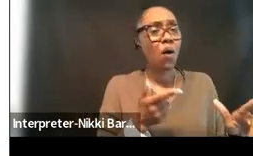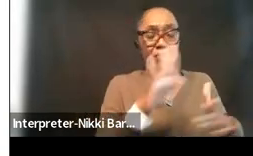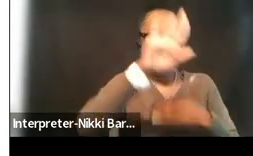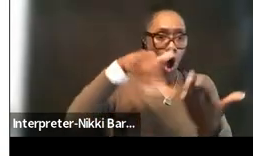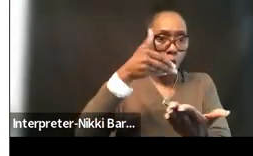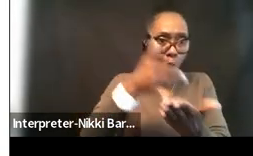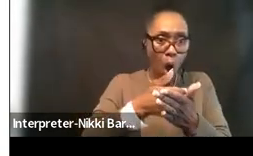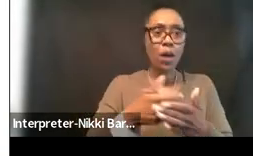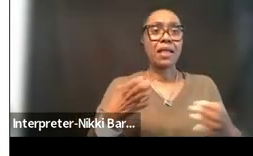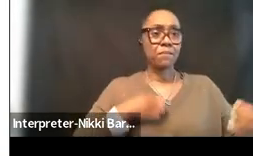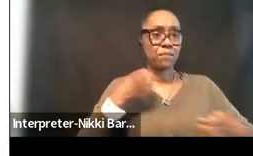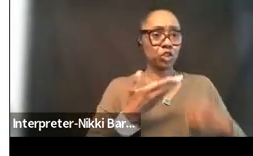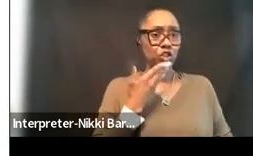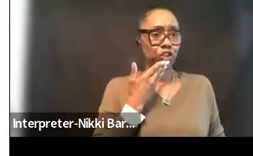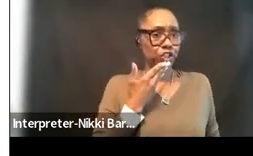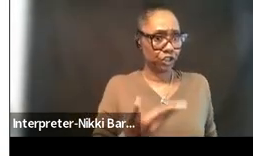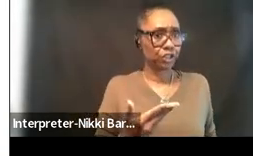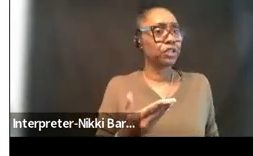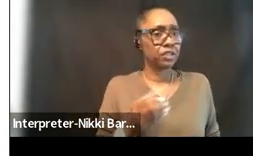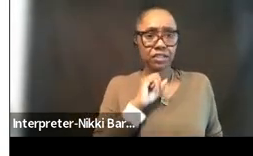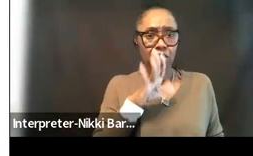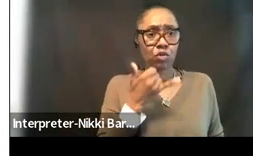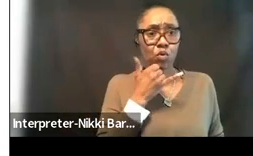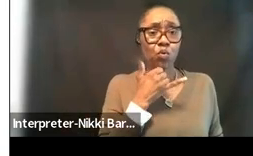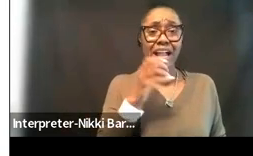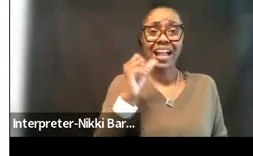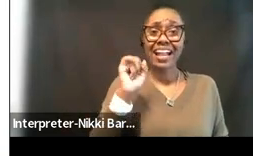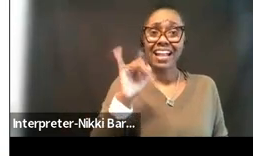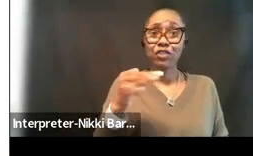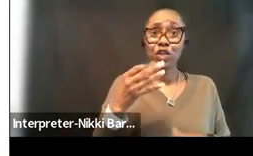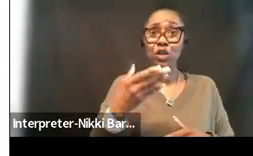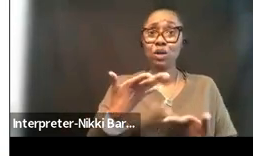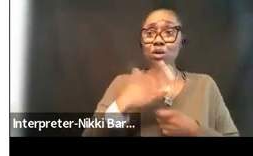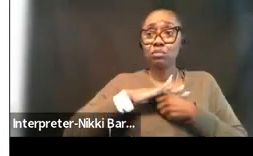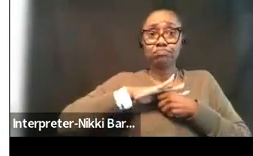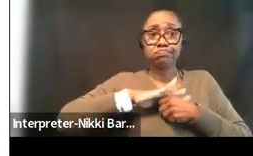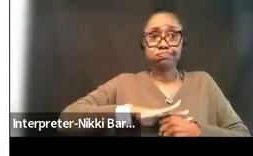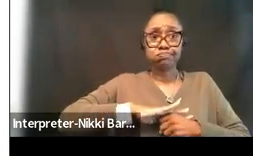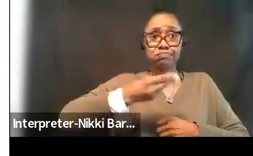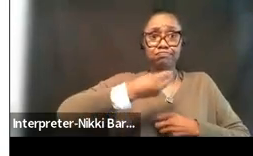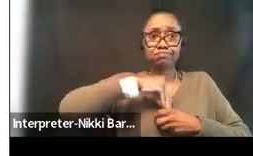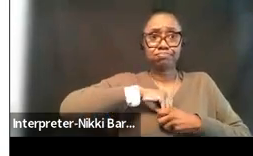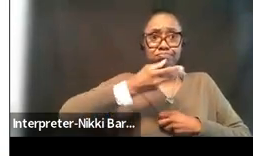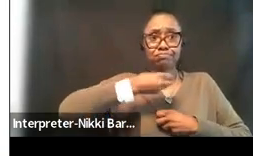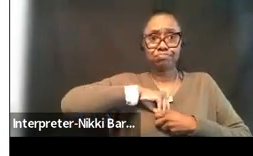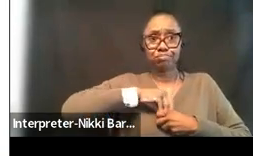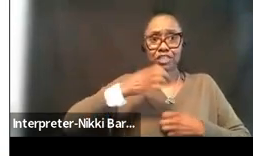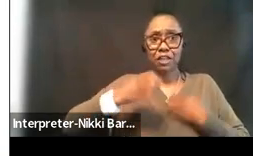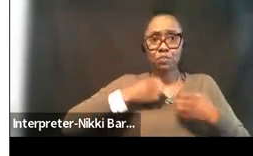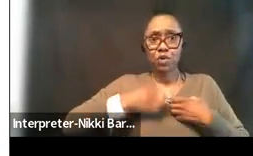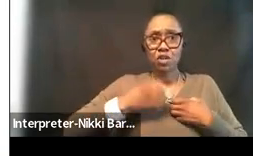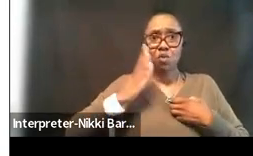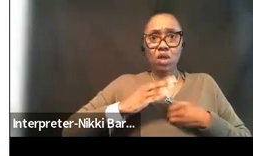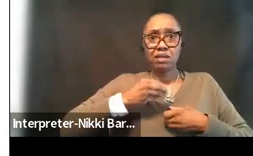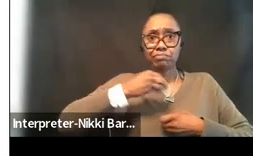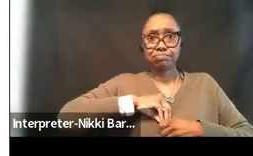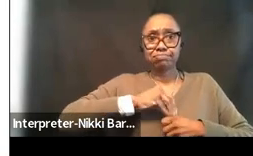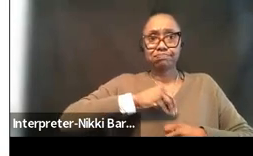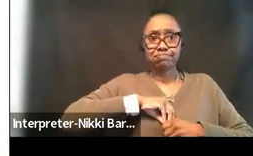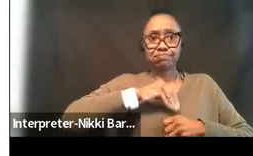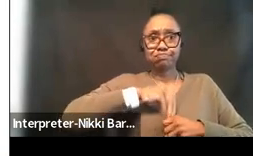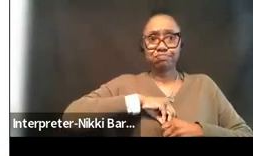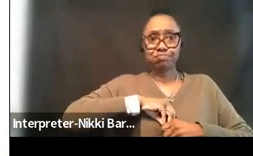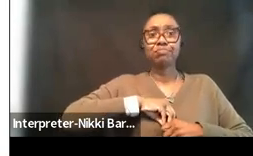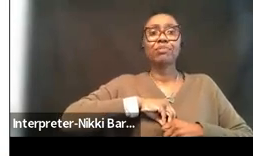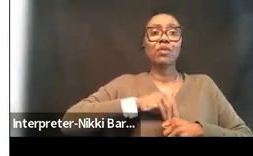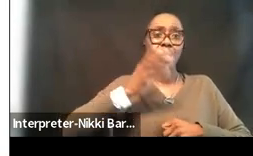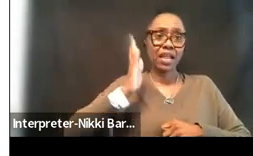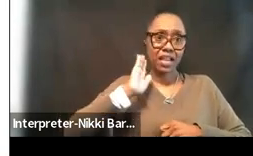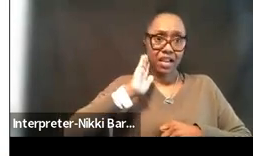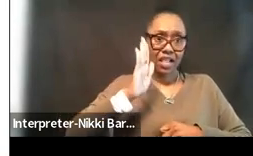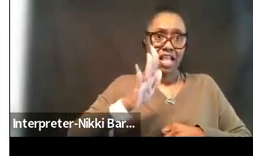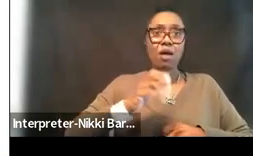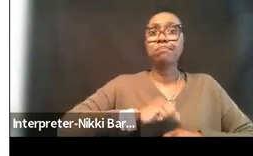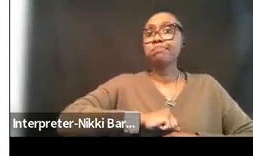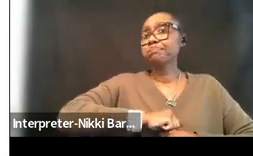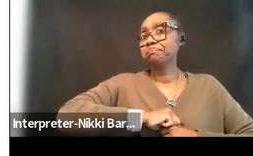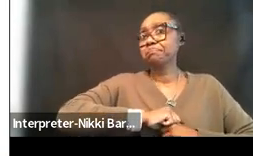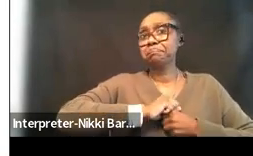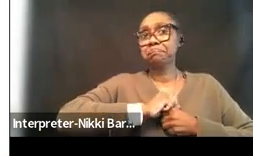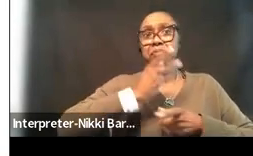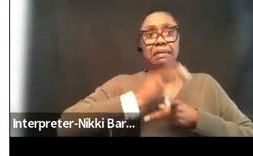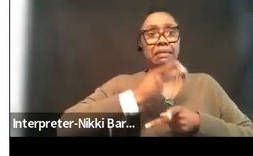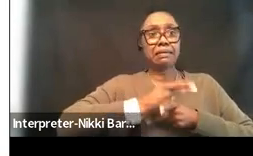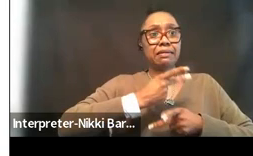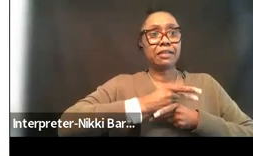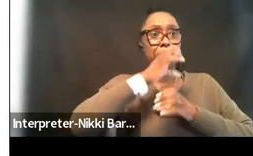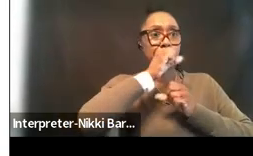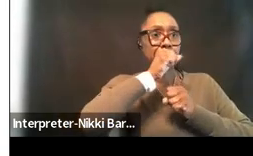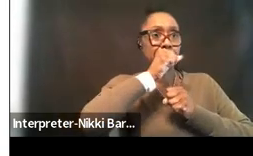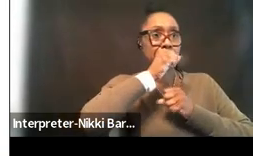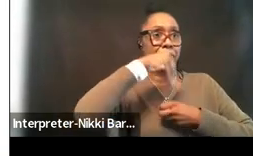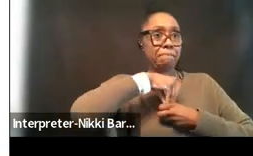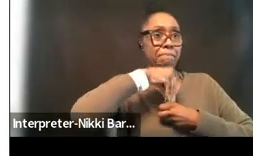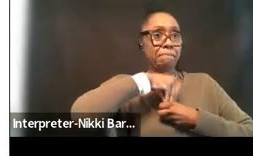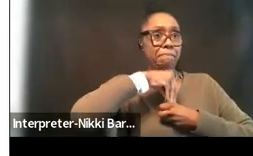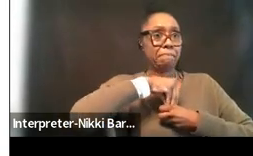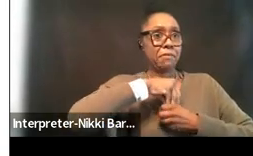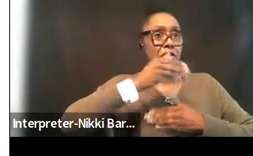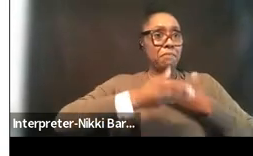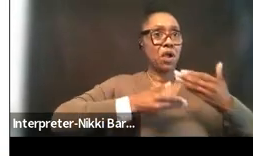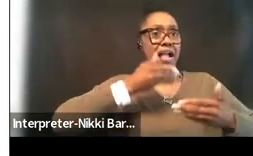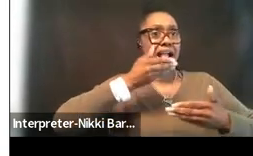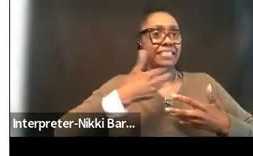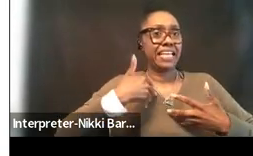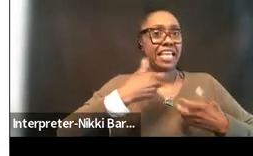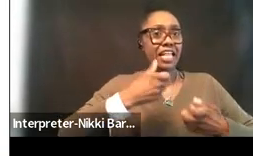So if someone tries to repress their emotions, they're not going away. They're just buried and they're going to surface eventually and the surfacing will be much more explosive than if someone had been processing their emotions along the way as they are healing from their trauma.